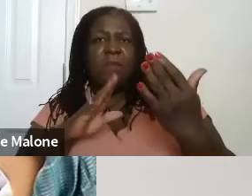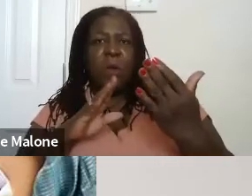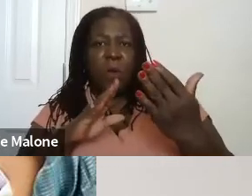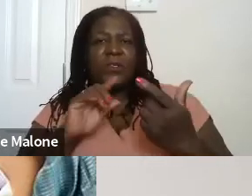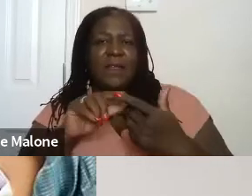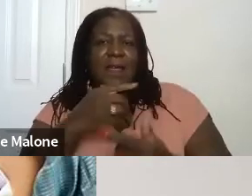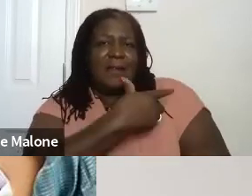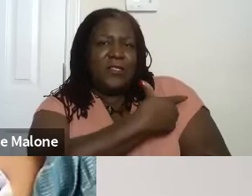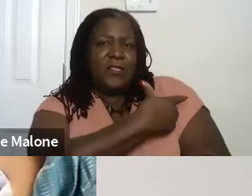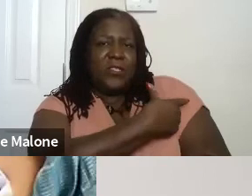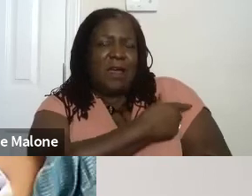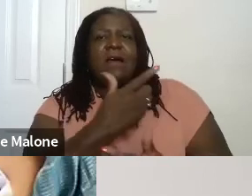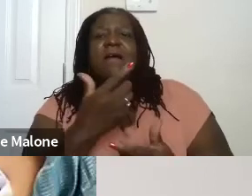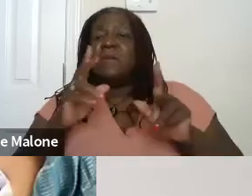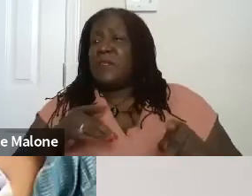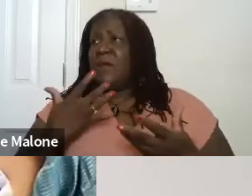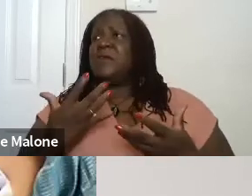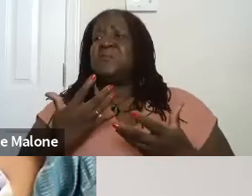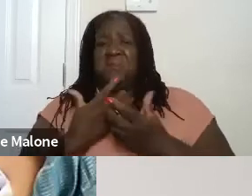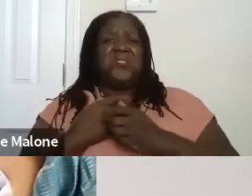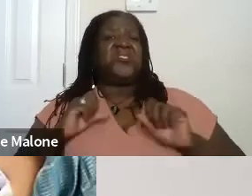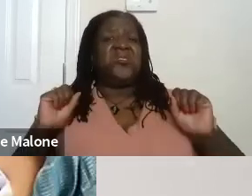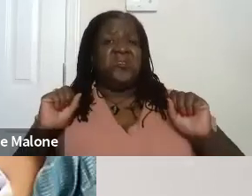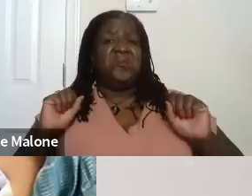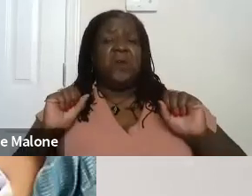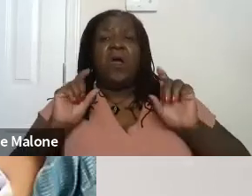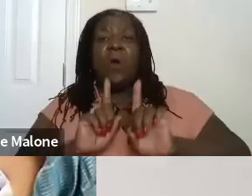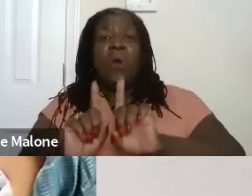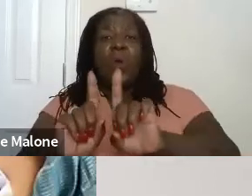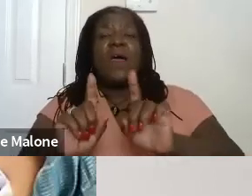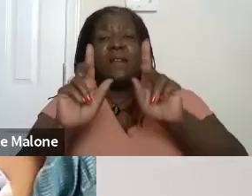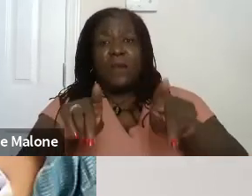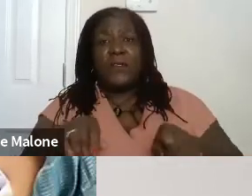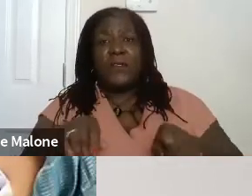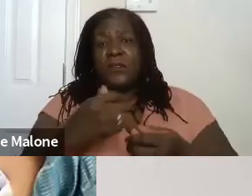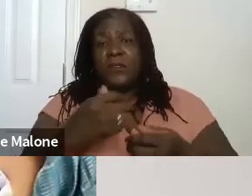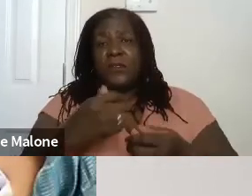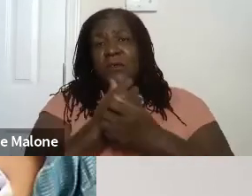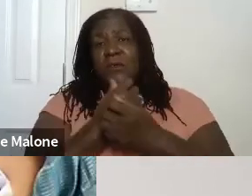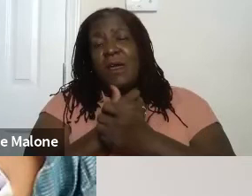feels secure. Go with someone you love and trust. Let the person who is less scared go